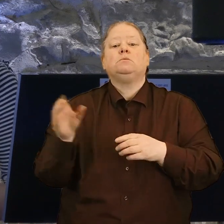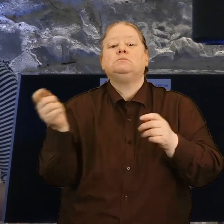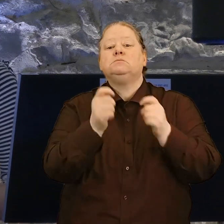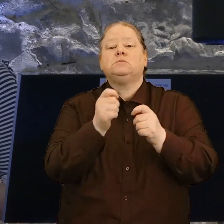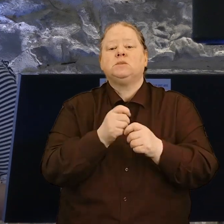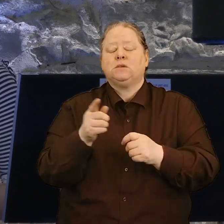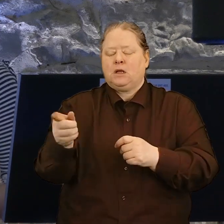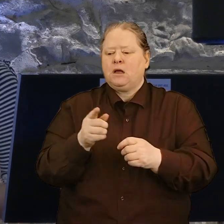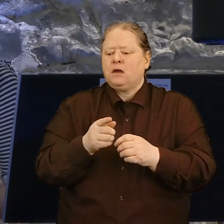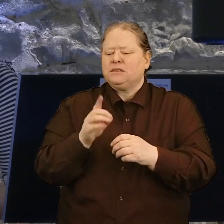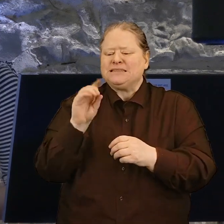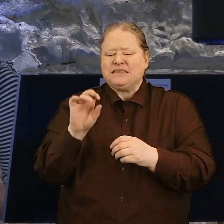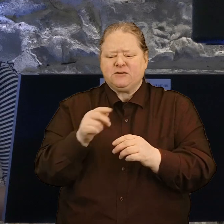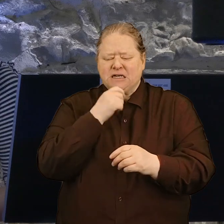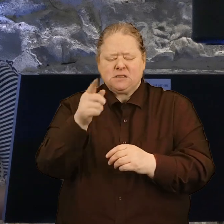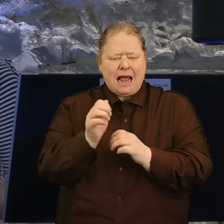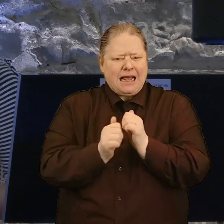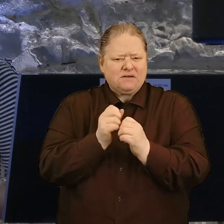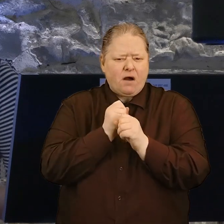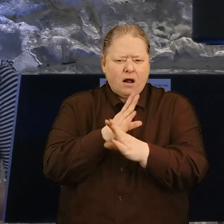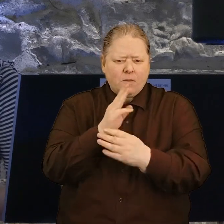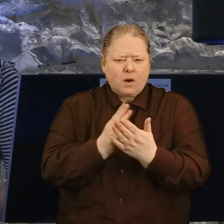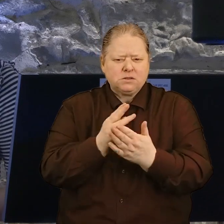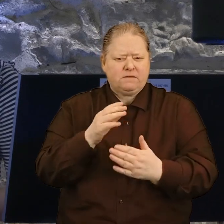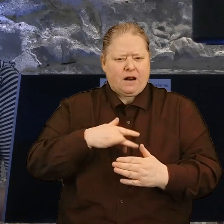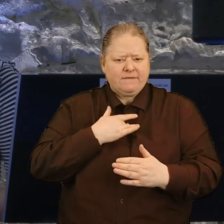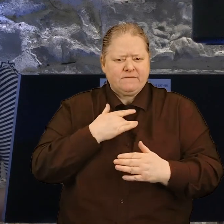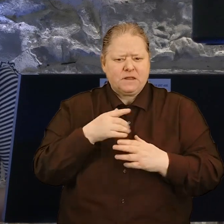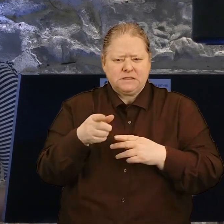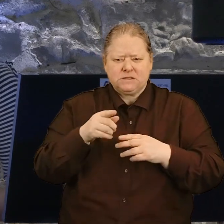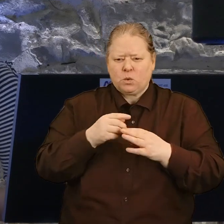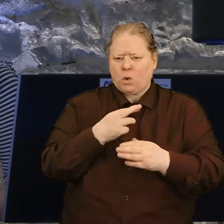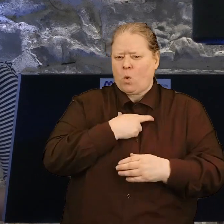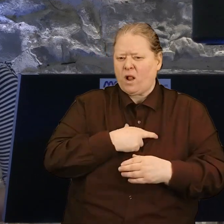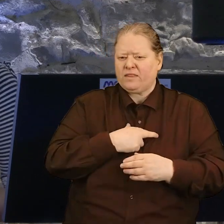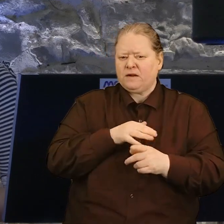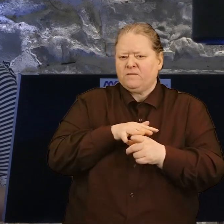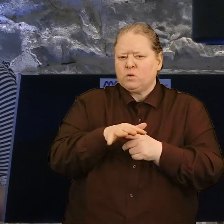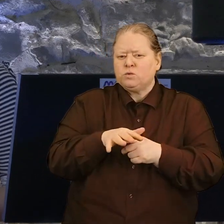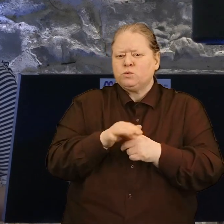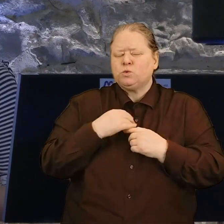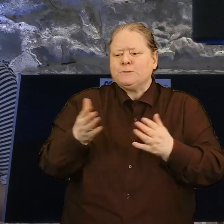has pointed out, in all aspects of civic life and believed in using their wealth and influence to patronise and promote Irish artistry.